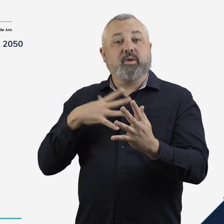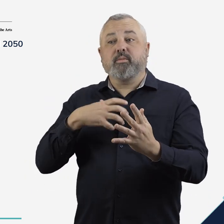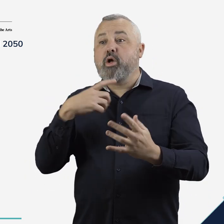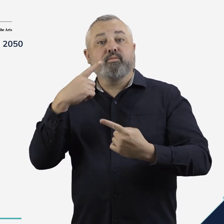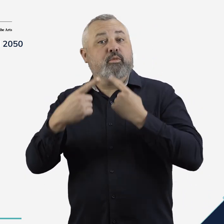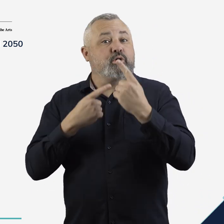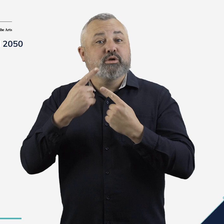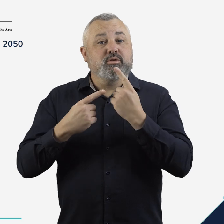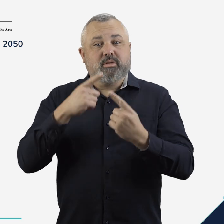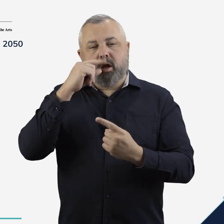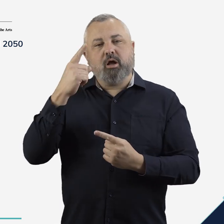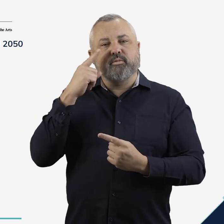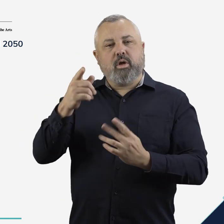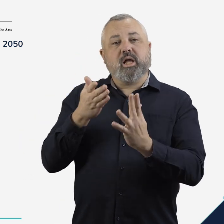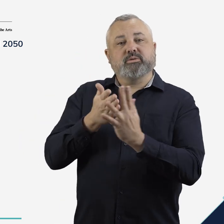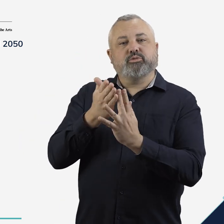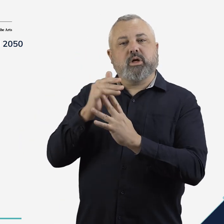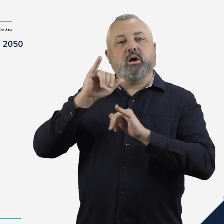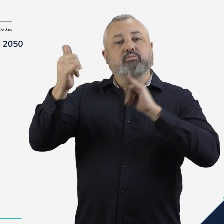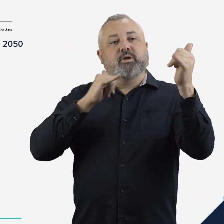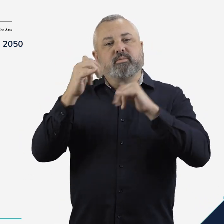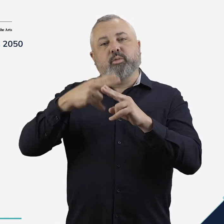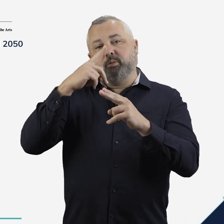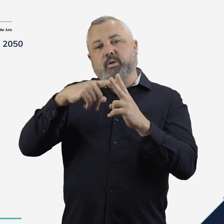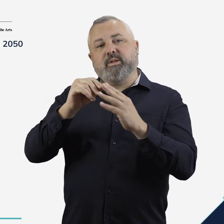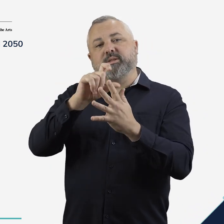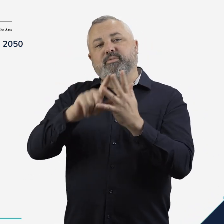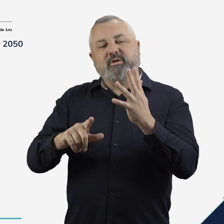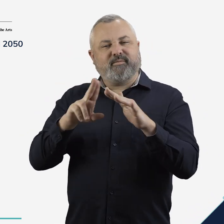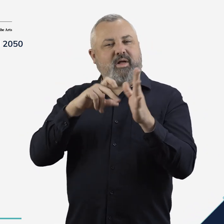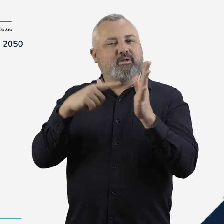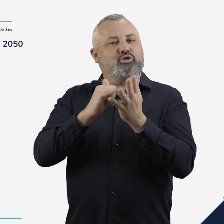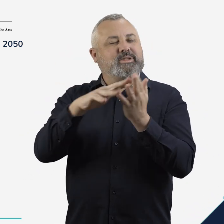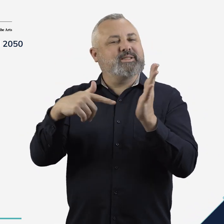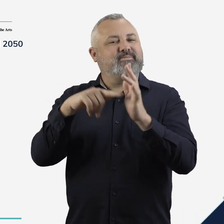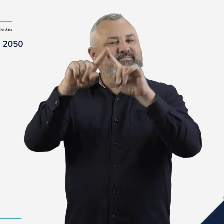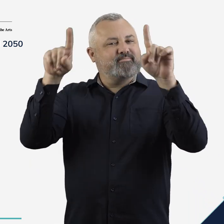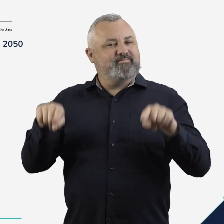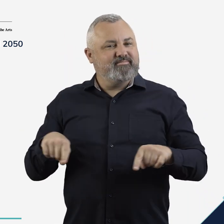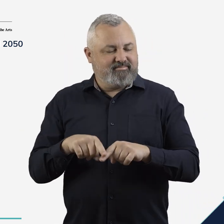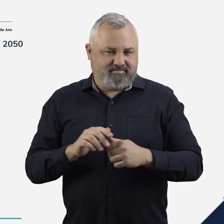For more information, see the Accessible air travel for people with disability fact sheet.